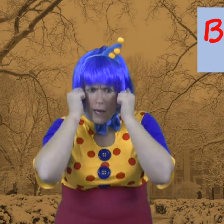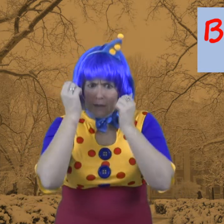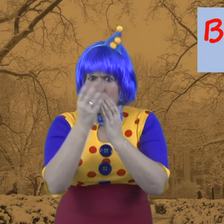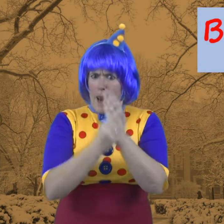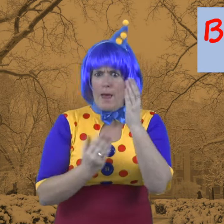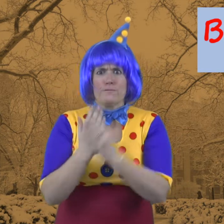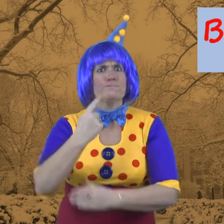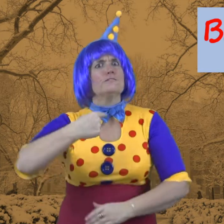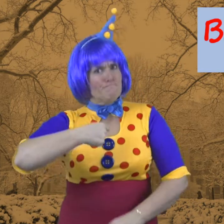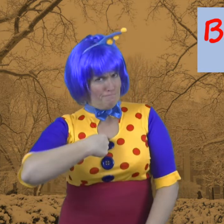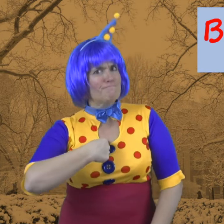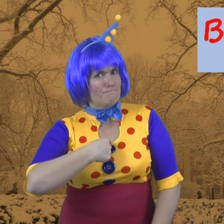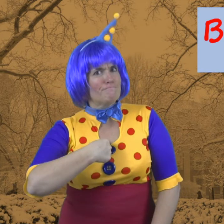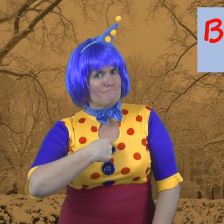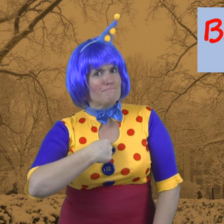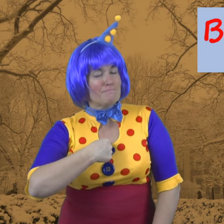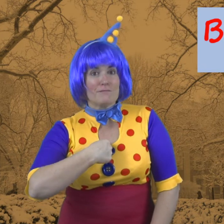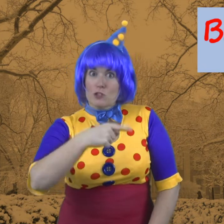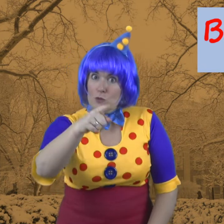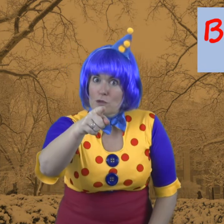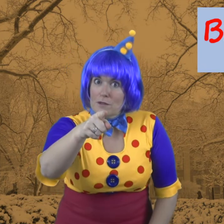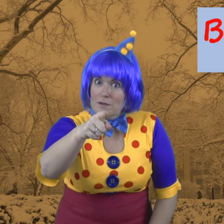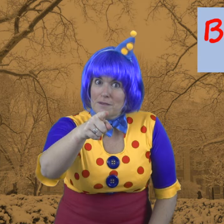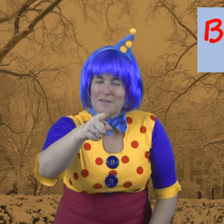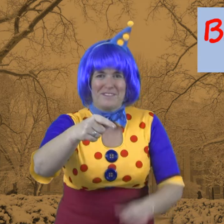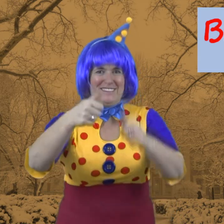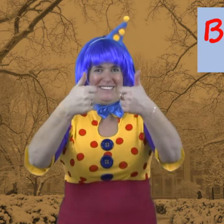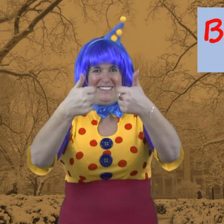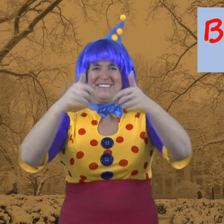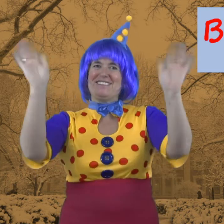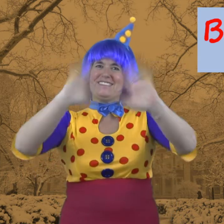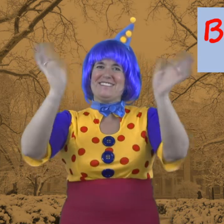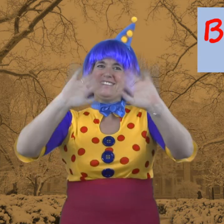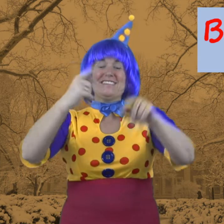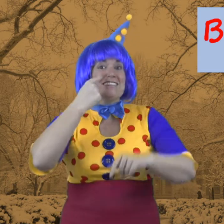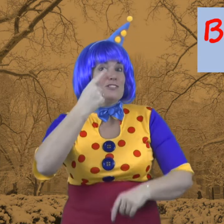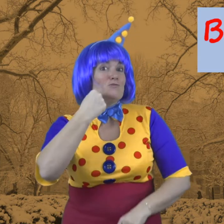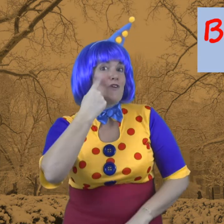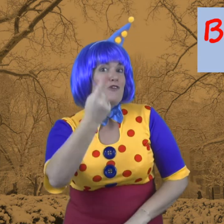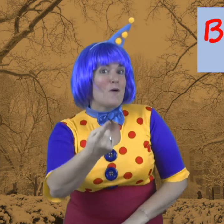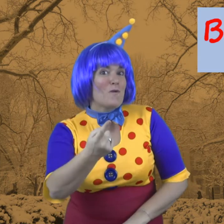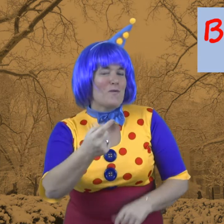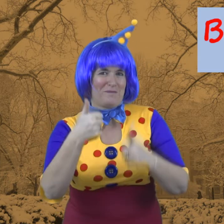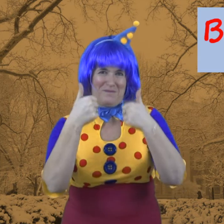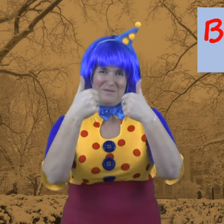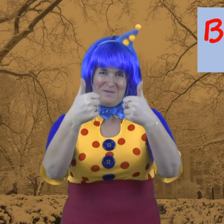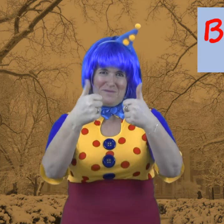I wear a hat and gloves. Do you? OK bye bye See you tomorrow.